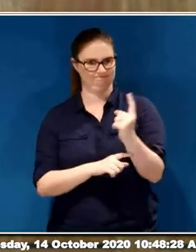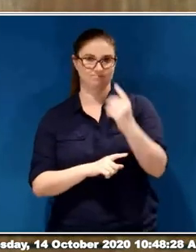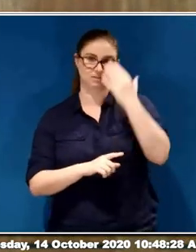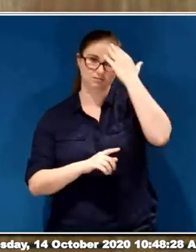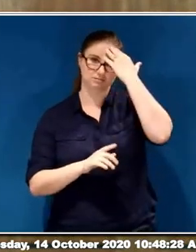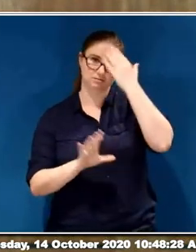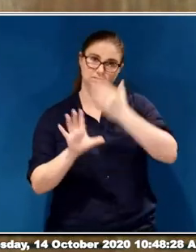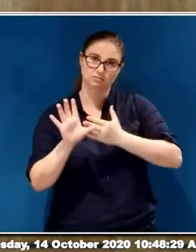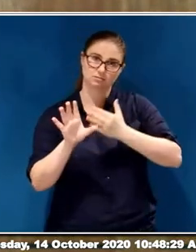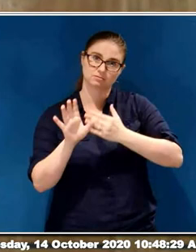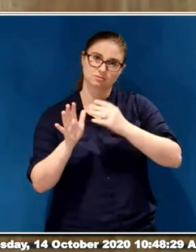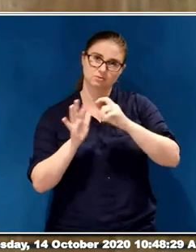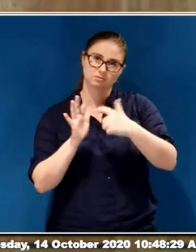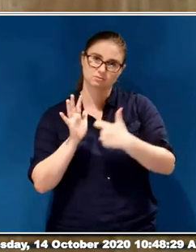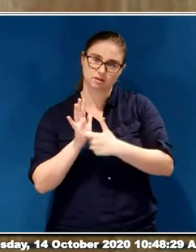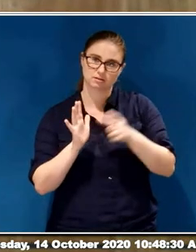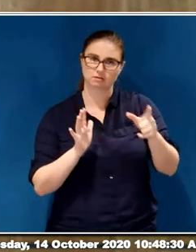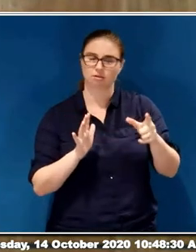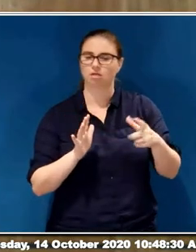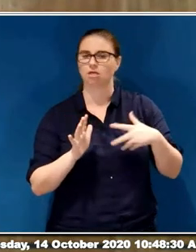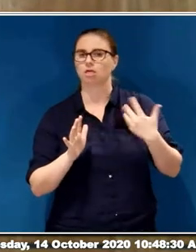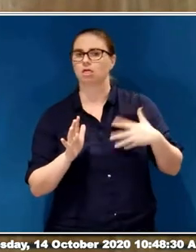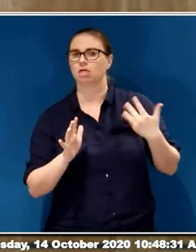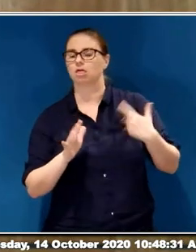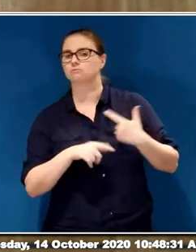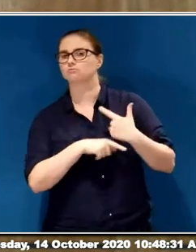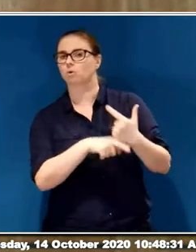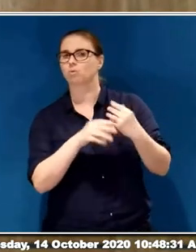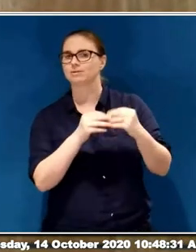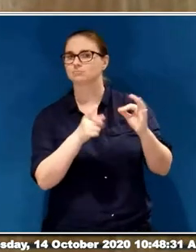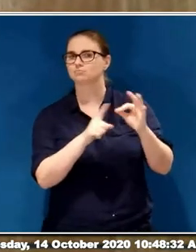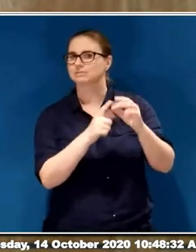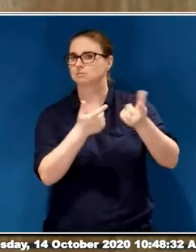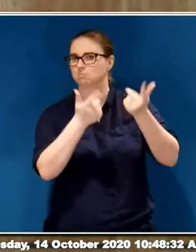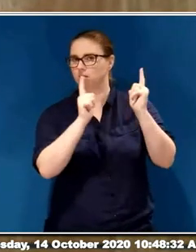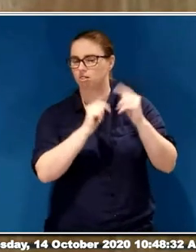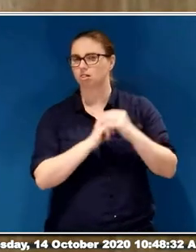Whilst I was at the appointment the Principal called on my phone,